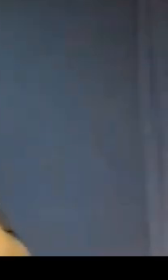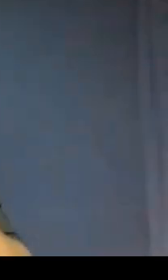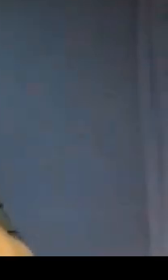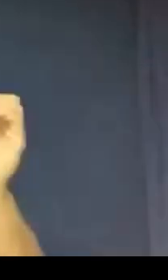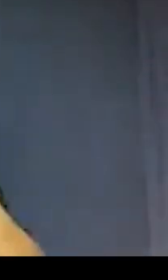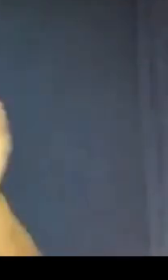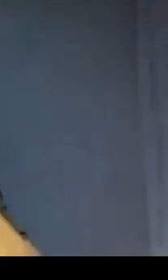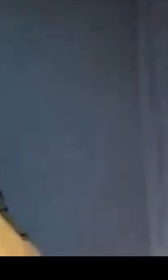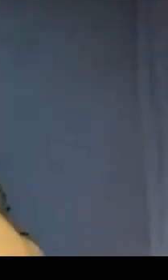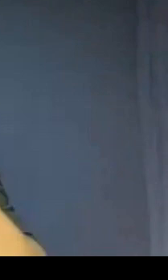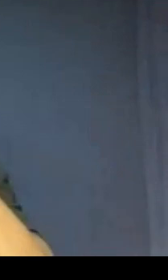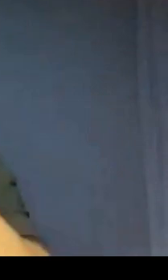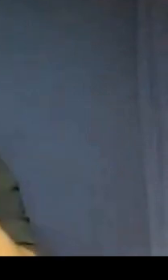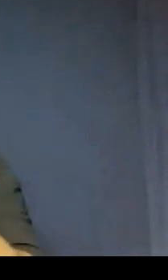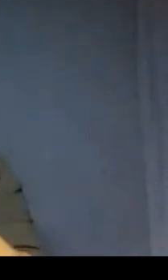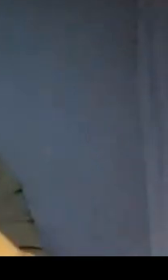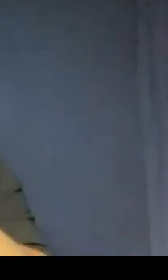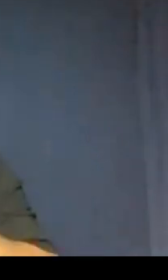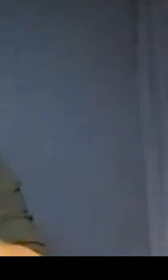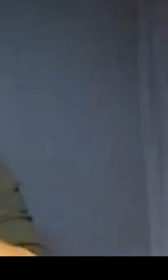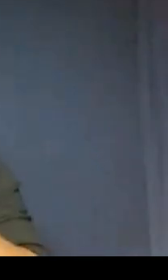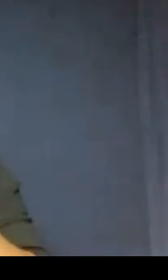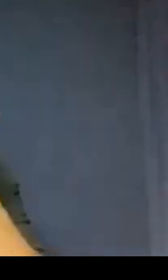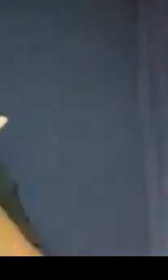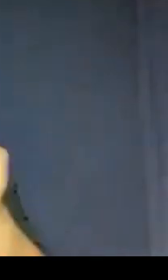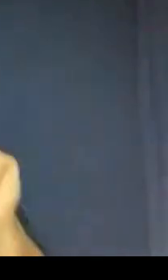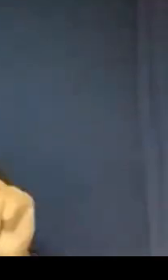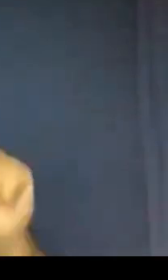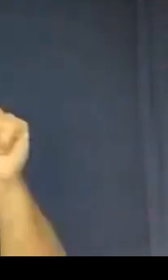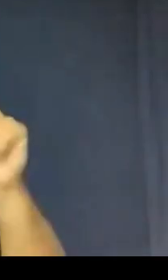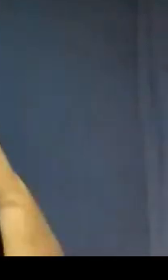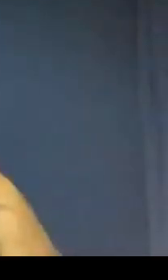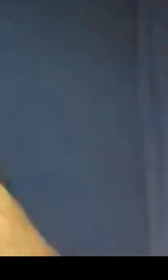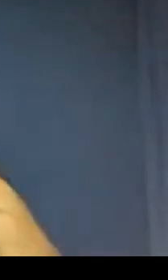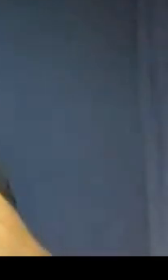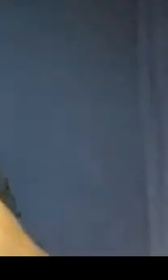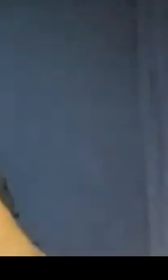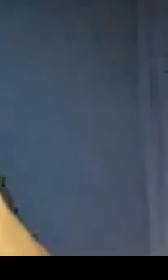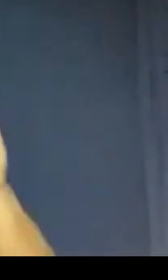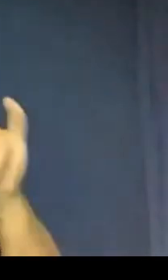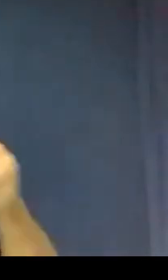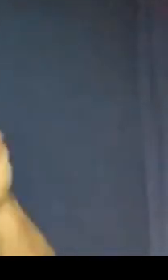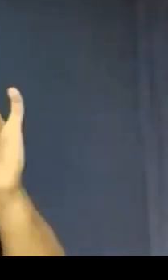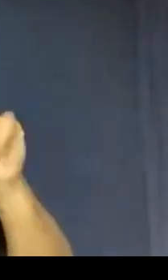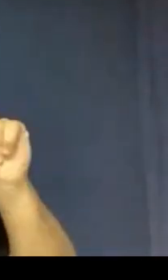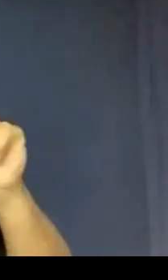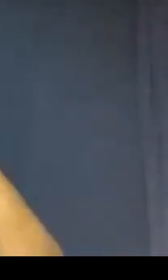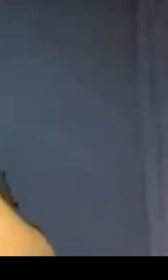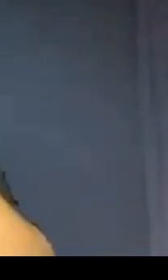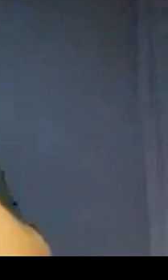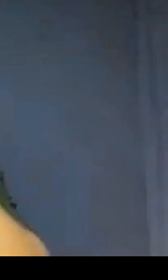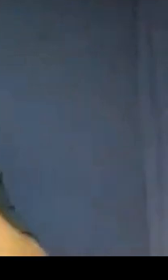OK, I'm going to pull up the slides that Julia had. She was screensharing. So bear with me for just a moment.